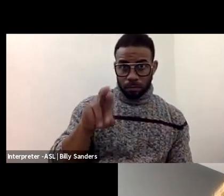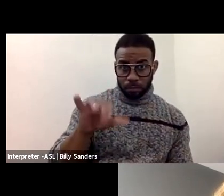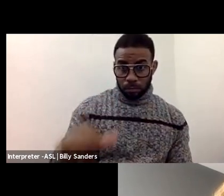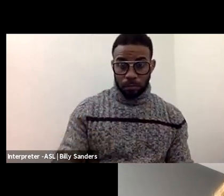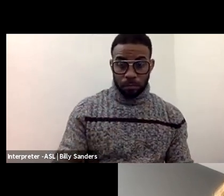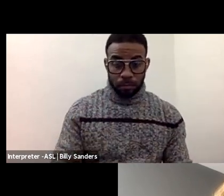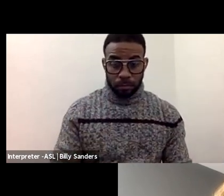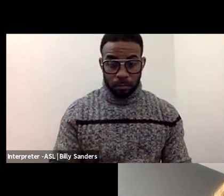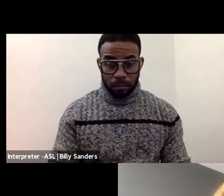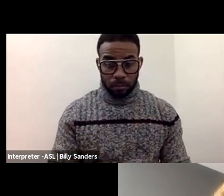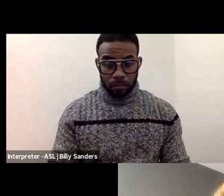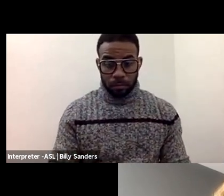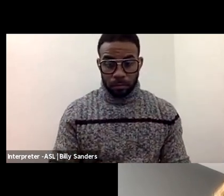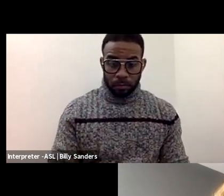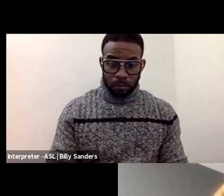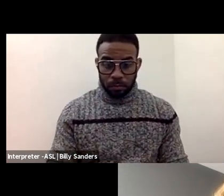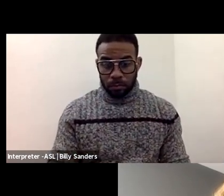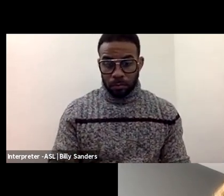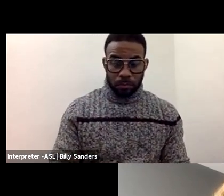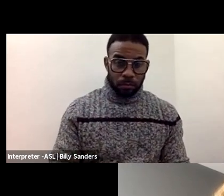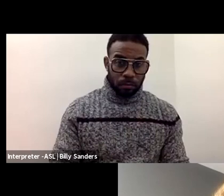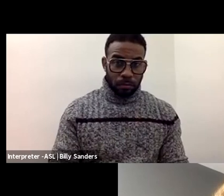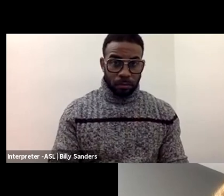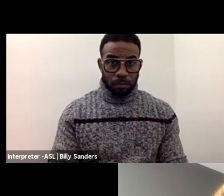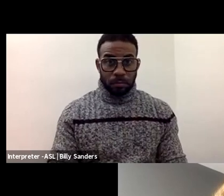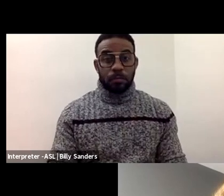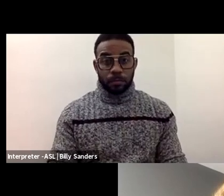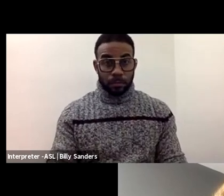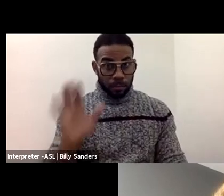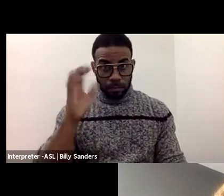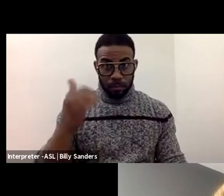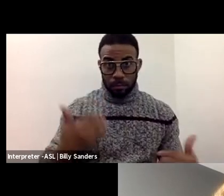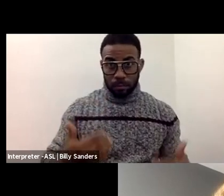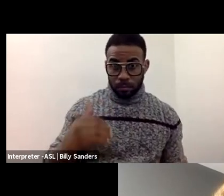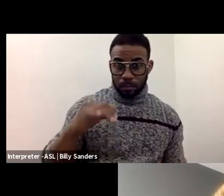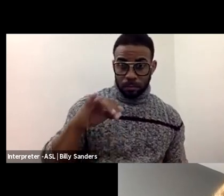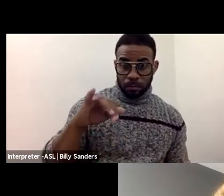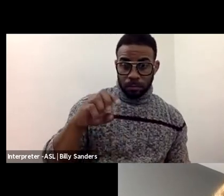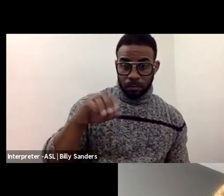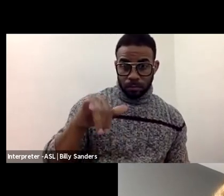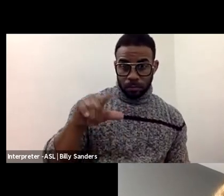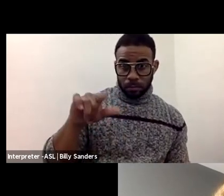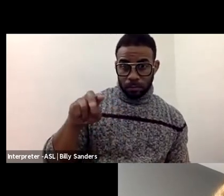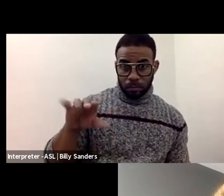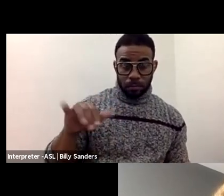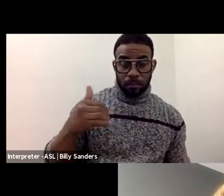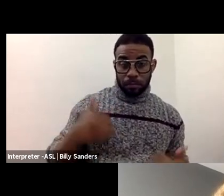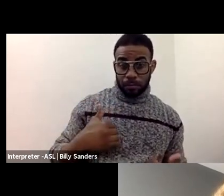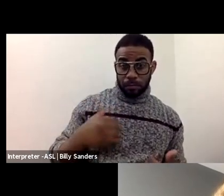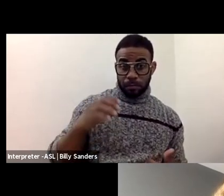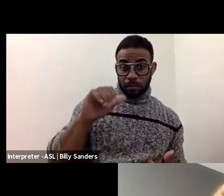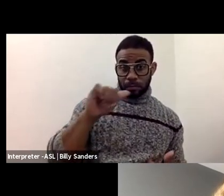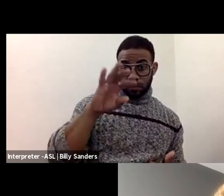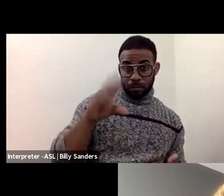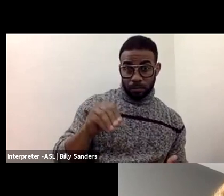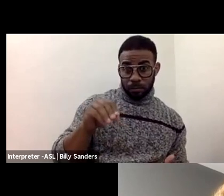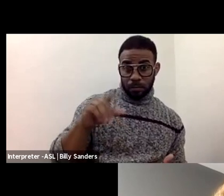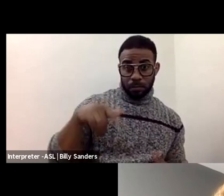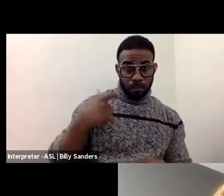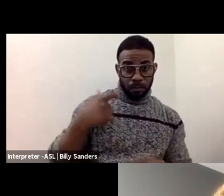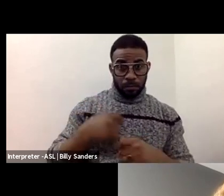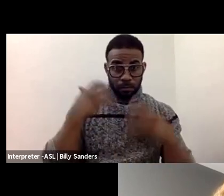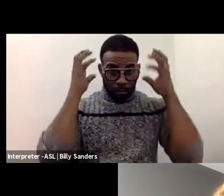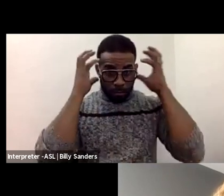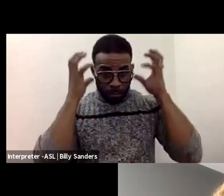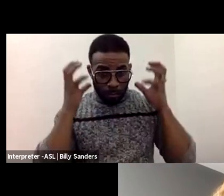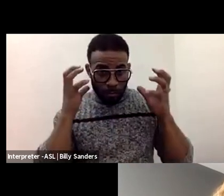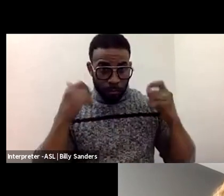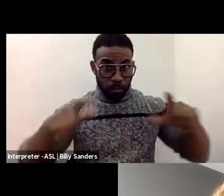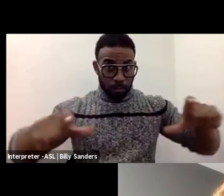Hi, everyone. This is Johileny. So I am an Afro-Latina; I'm wearing curly hair, big glass, I have a